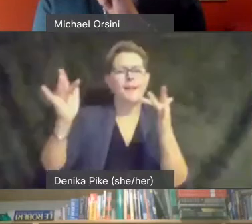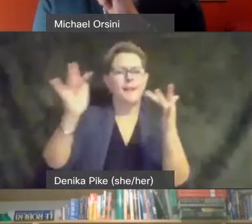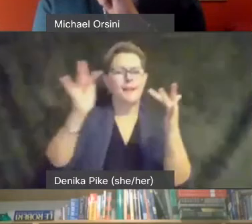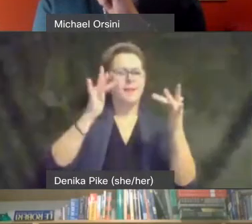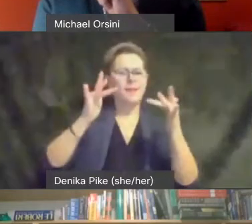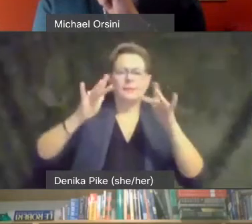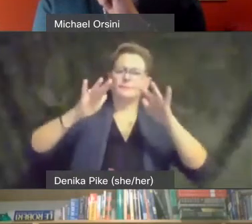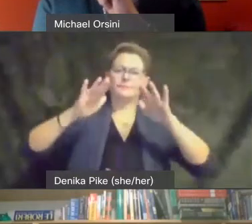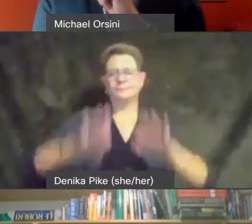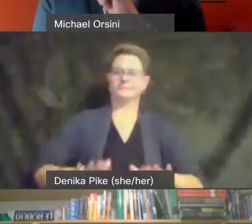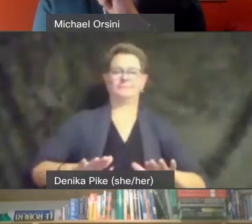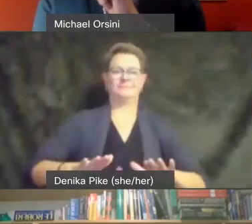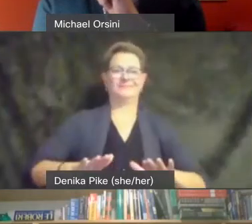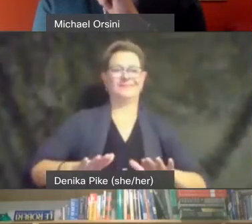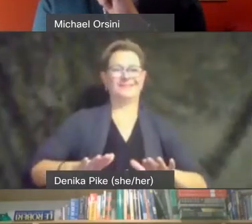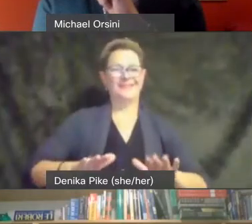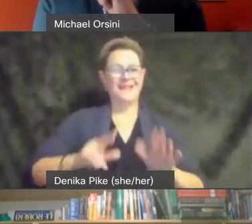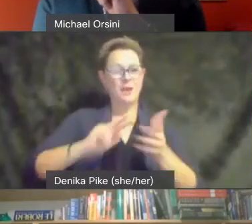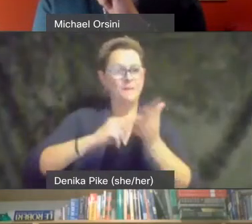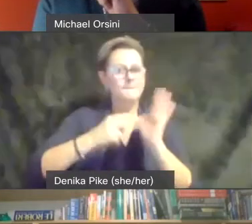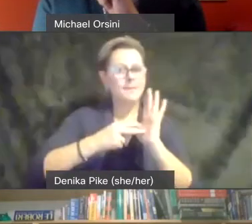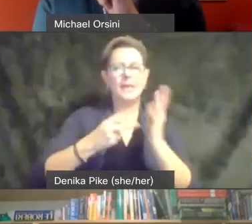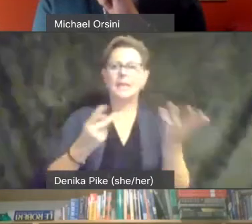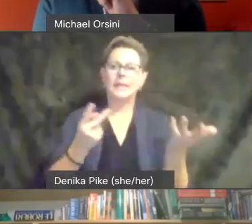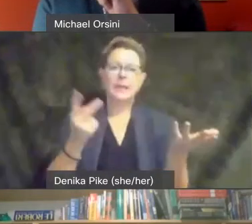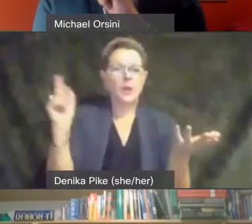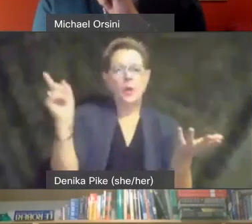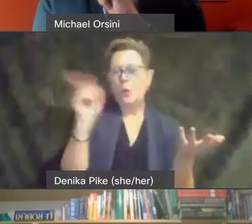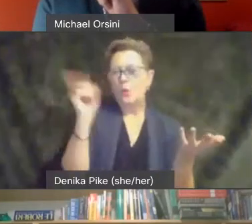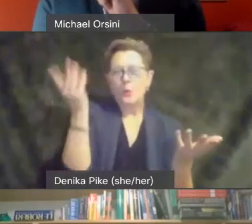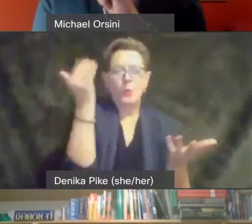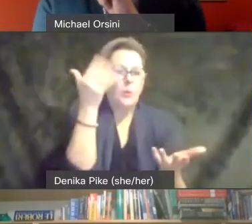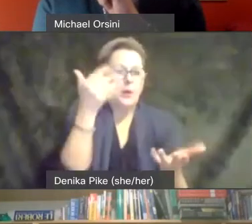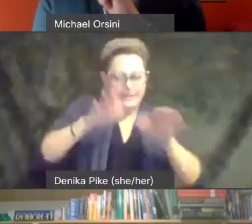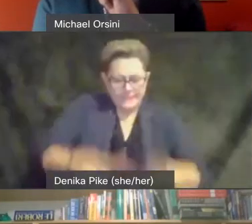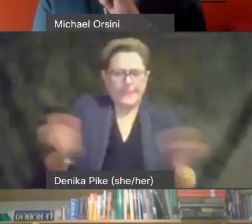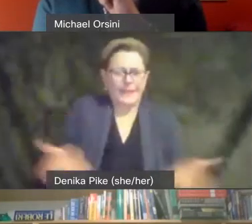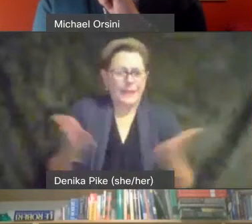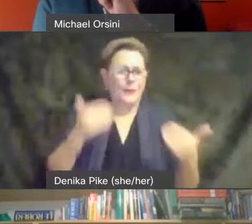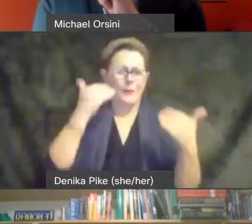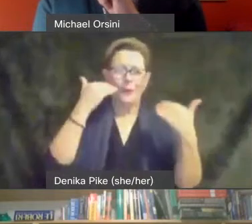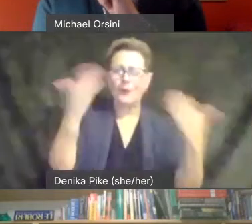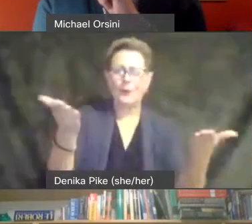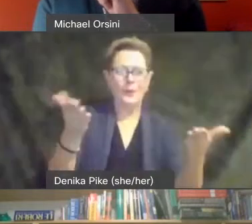Often rational, you know, there's nothing rational human isn't often the work that I do gets caught up and.